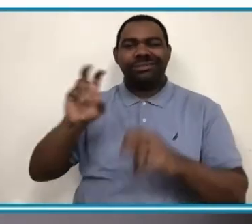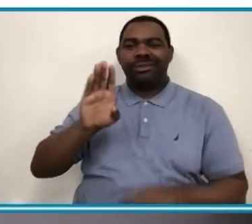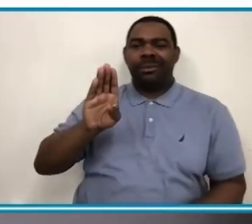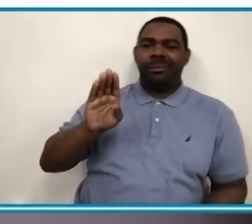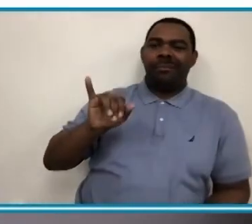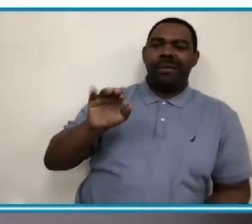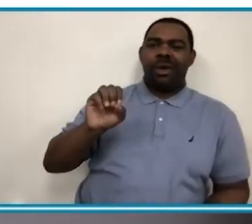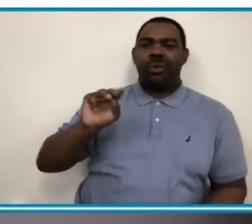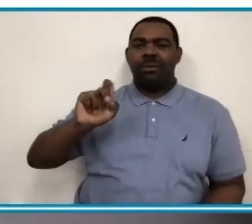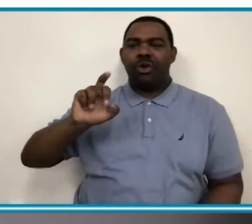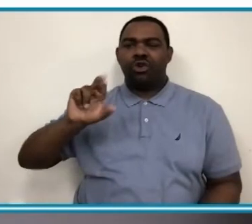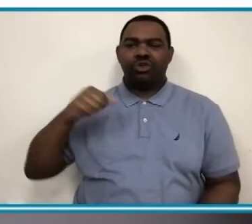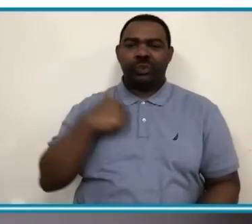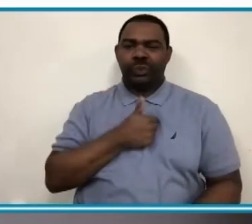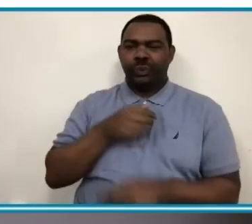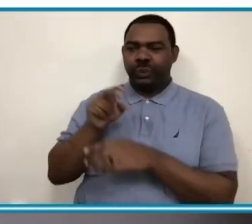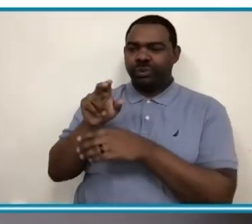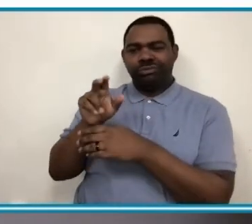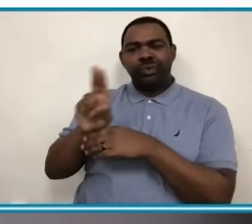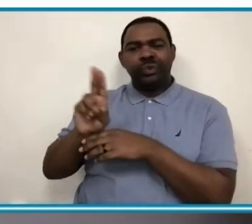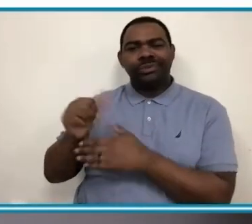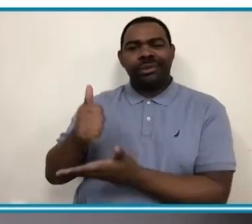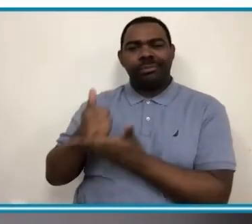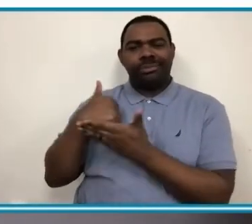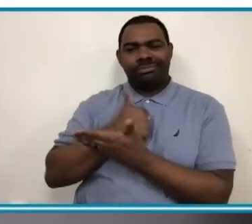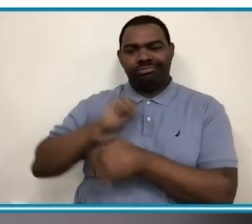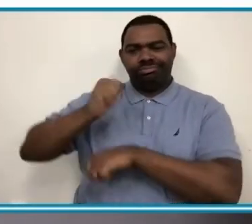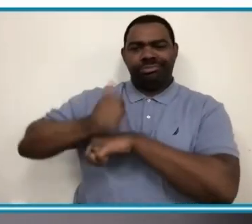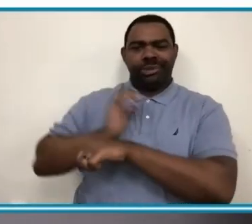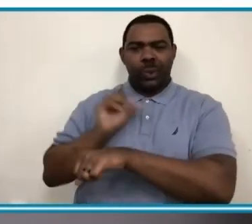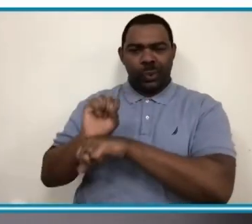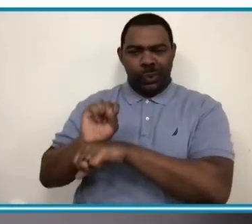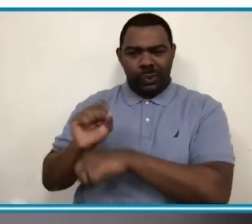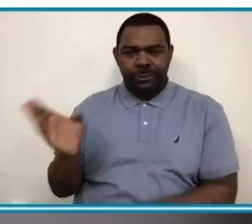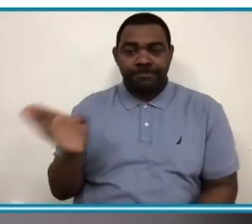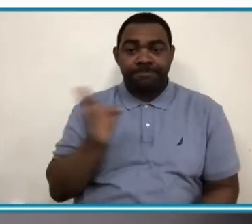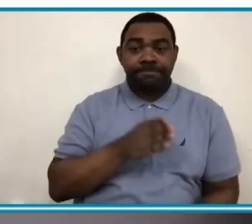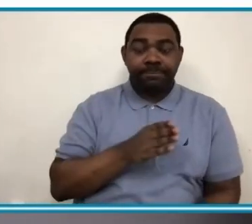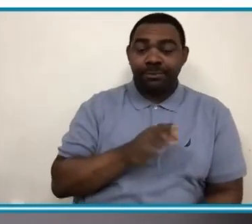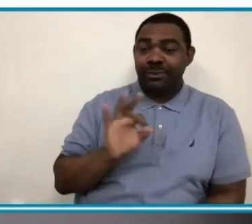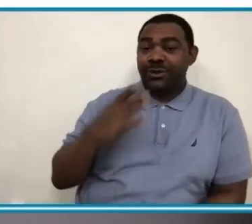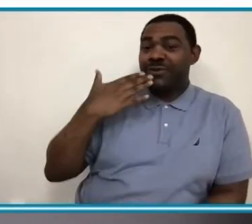Great. Thanks Dr. Williamson. Let's hear from one of our music therapy researchers.